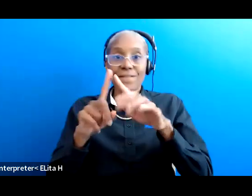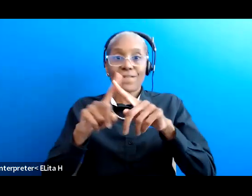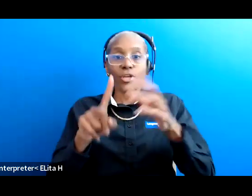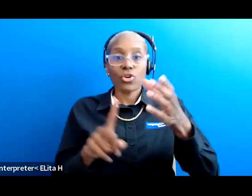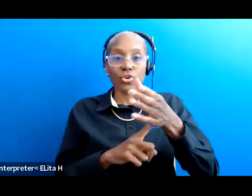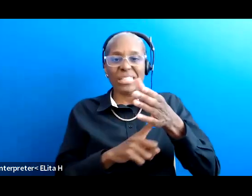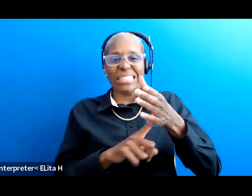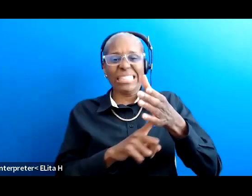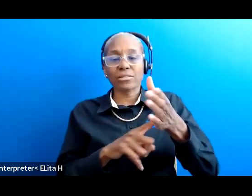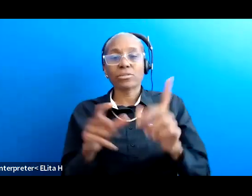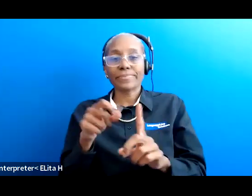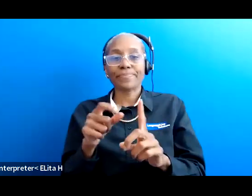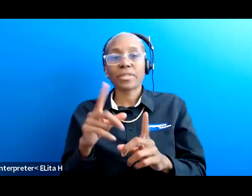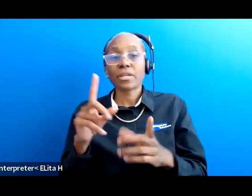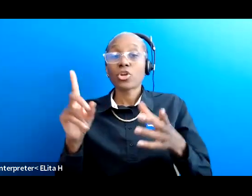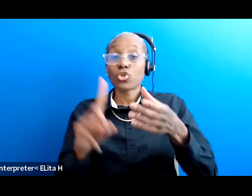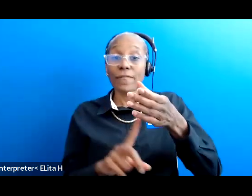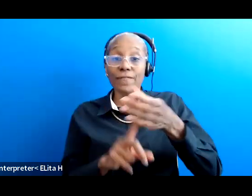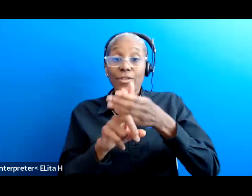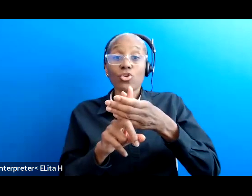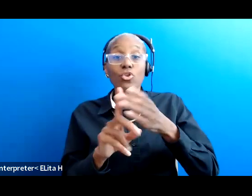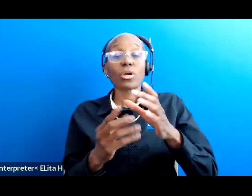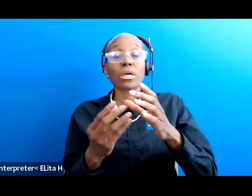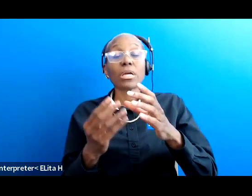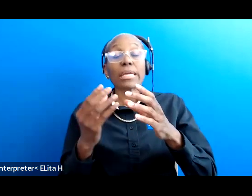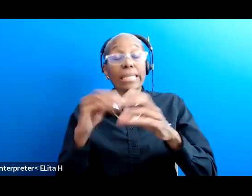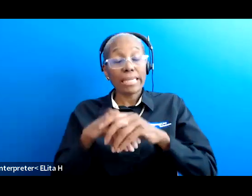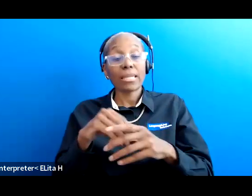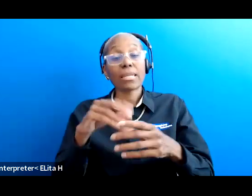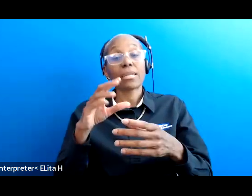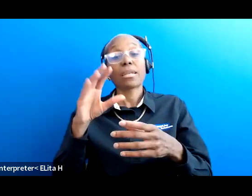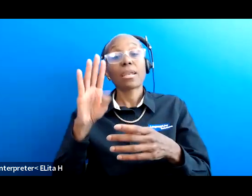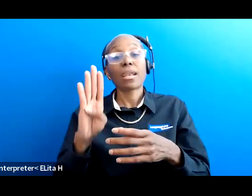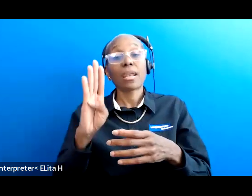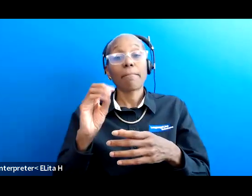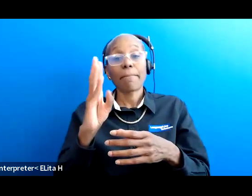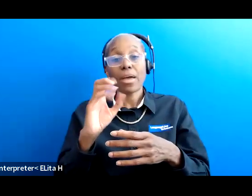and inserting the finger high up into the bowel, the internal sphincter is